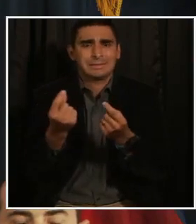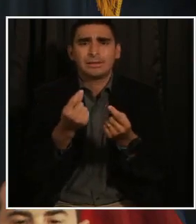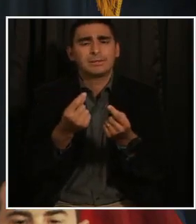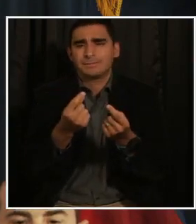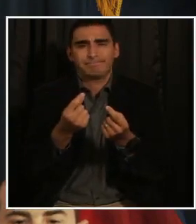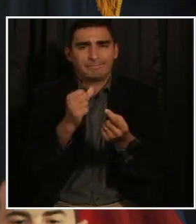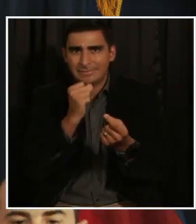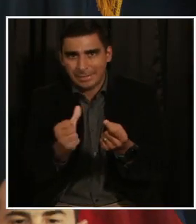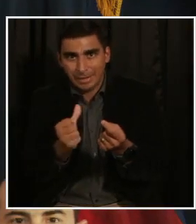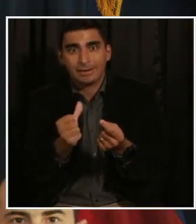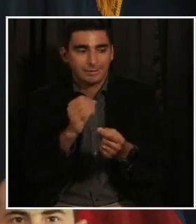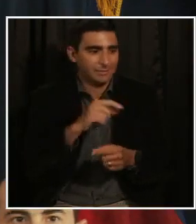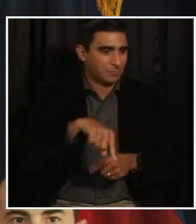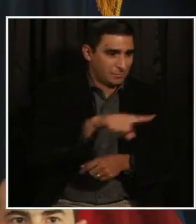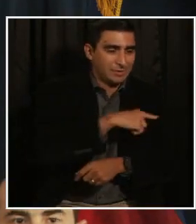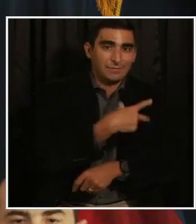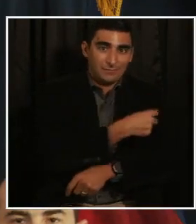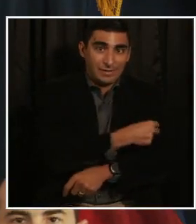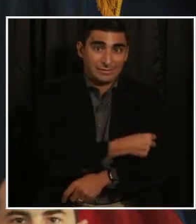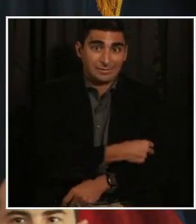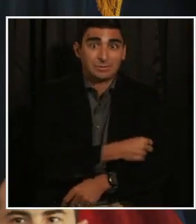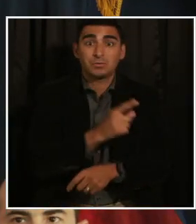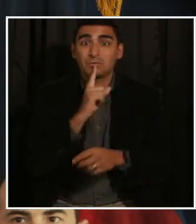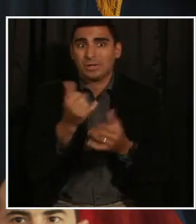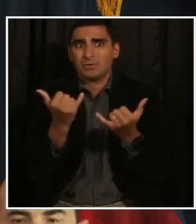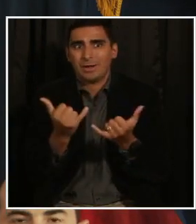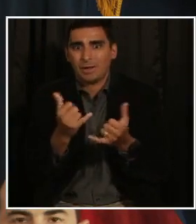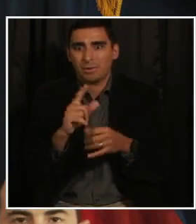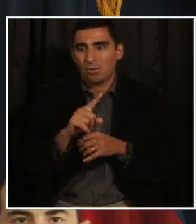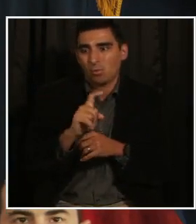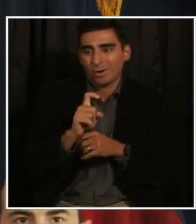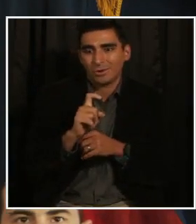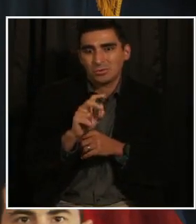in the one to two hundred hospitalized range instead of the 900 hospitalized reigns but that's